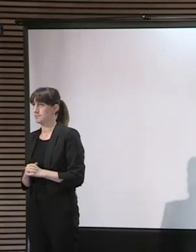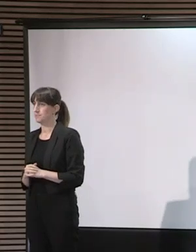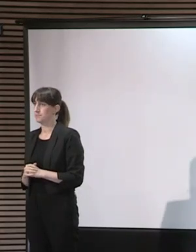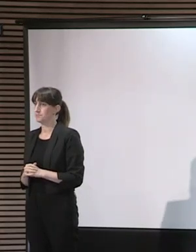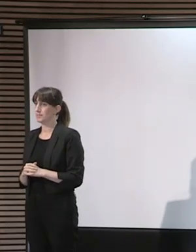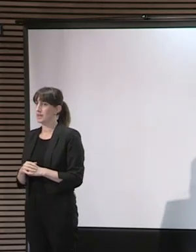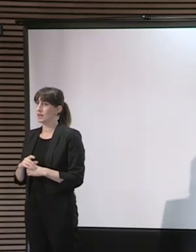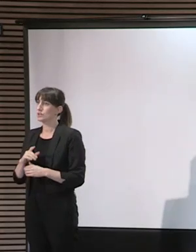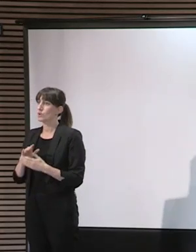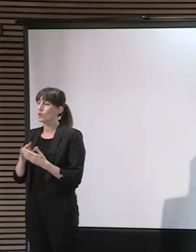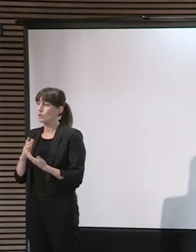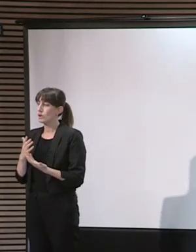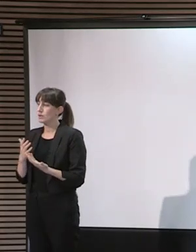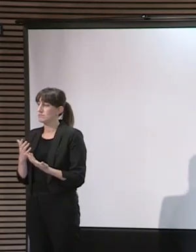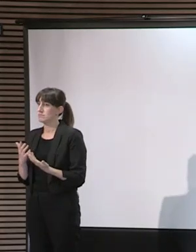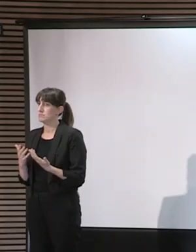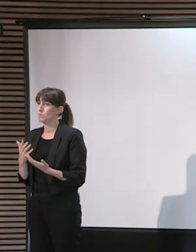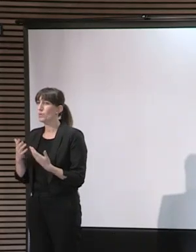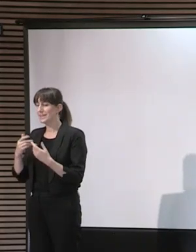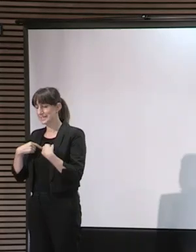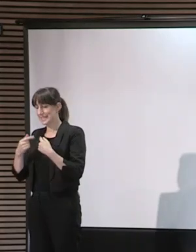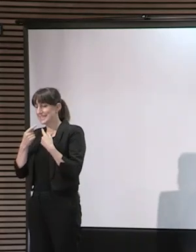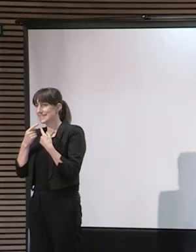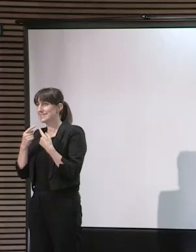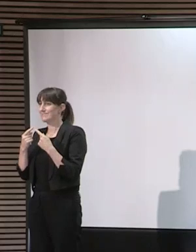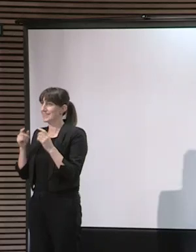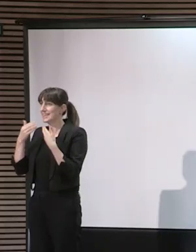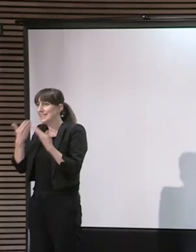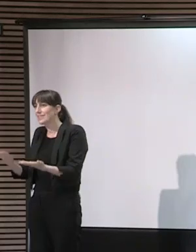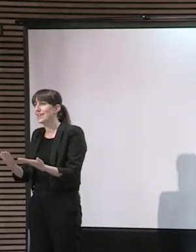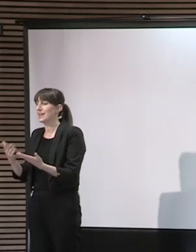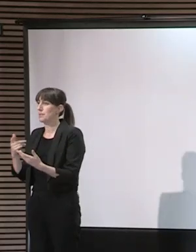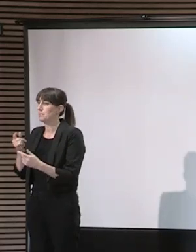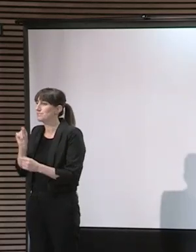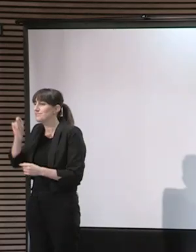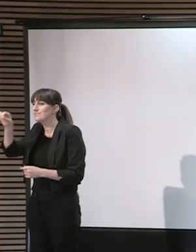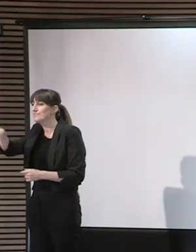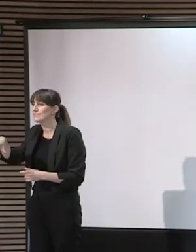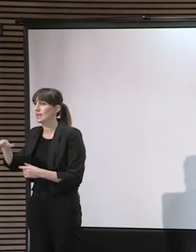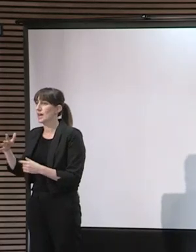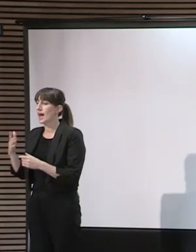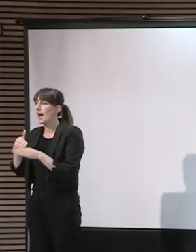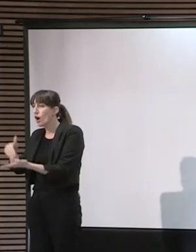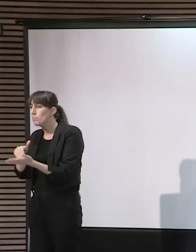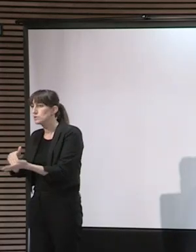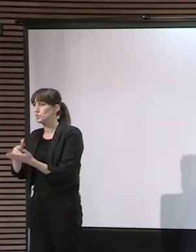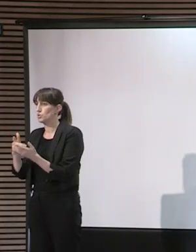number of cases, or no cases, then we'll be in a position to look to move from that point. So that's what we're